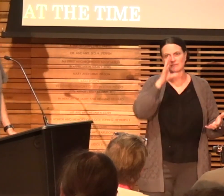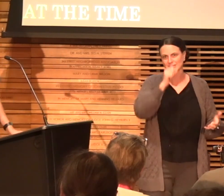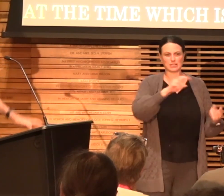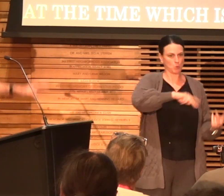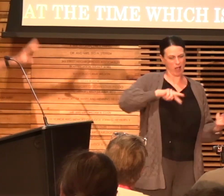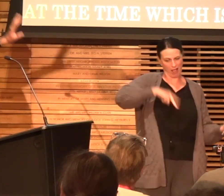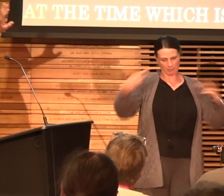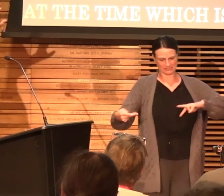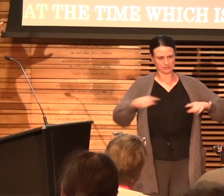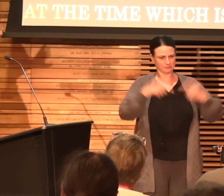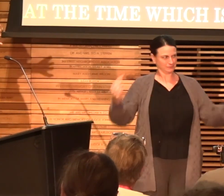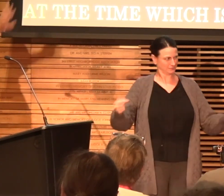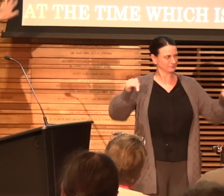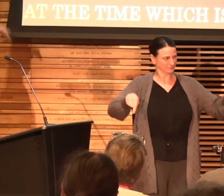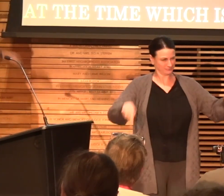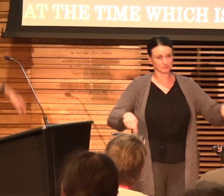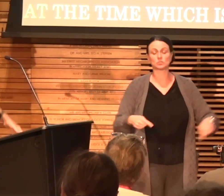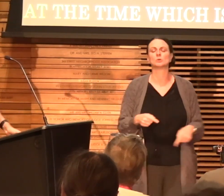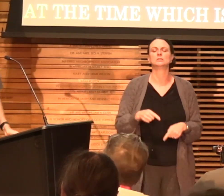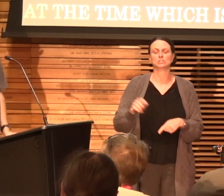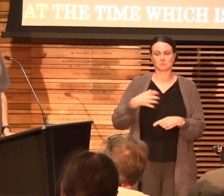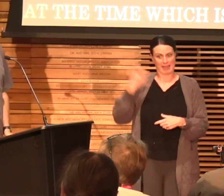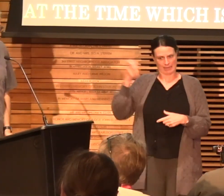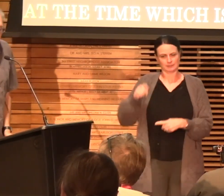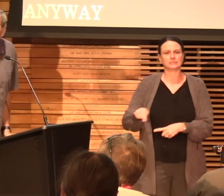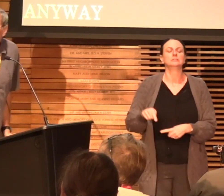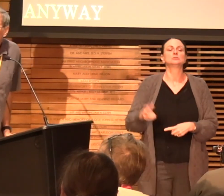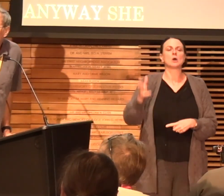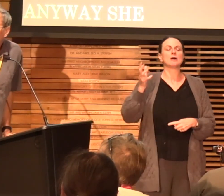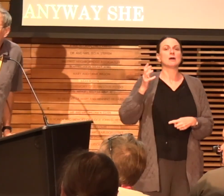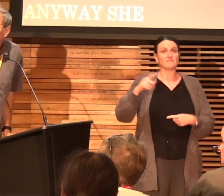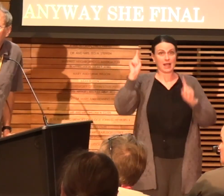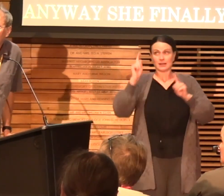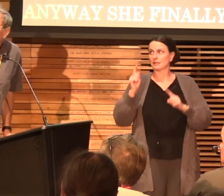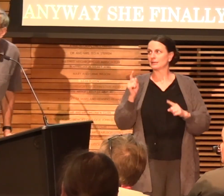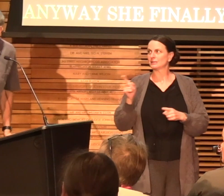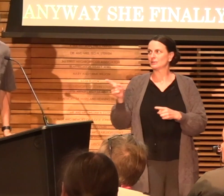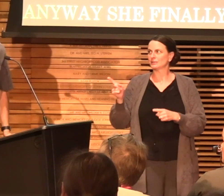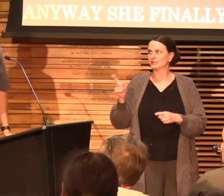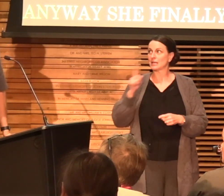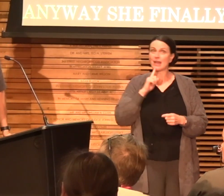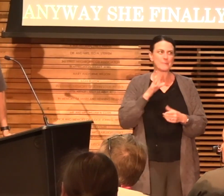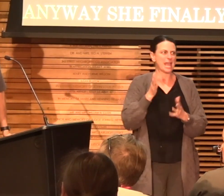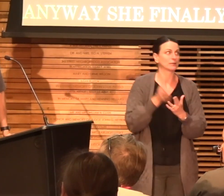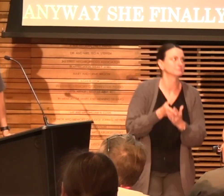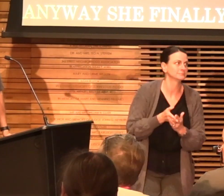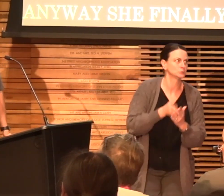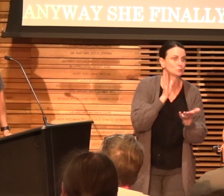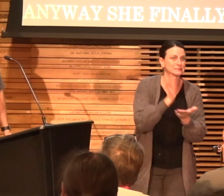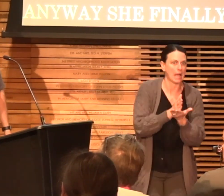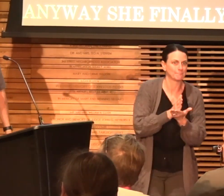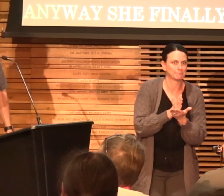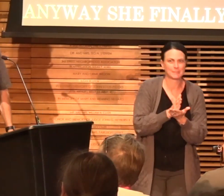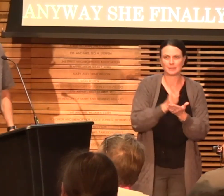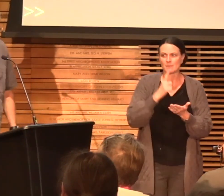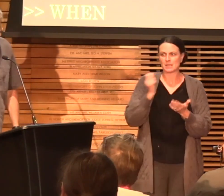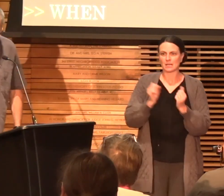So anyway, she finally goes back to America. I'll just- - It would actually be a good point to stop, because we're, - I'll just wrap up